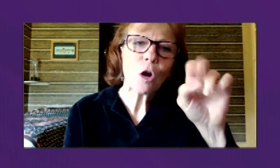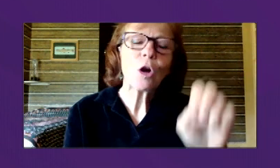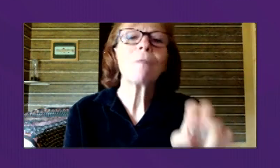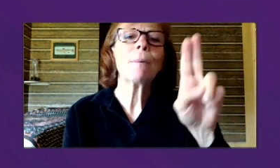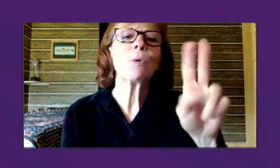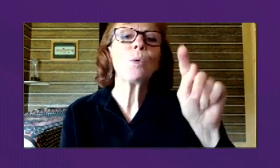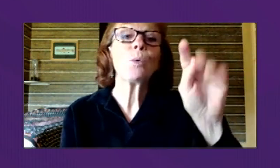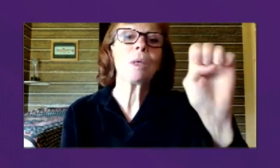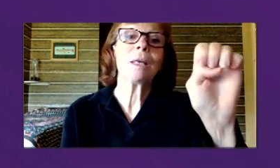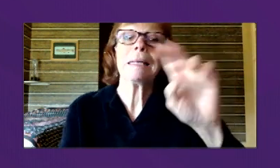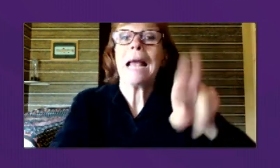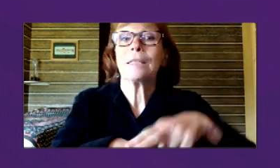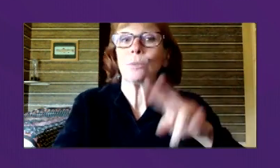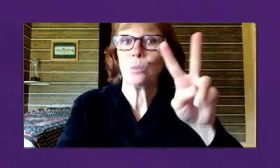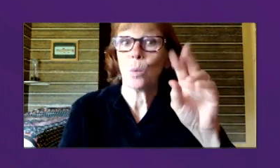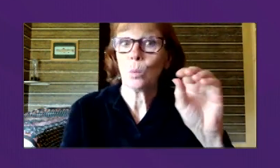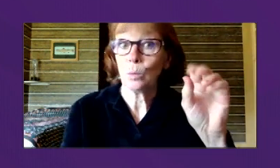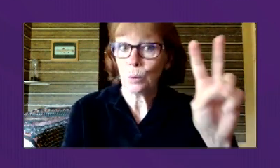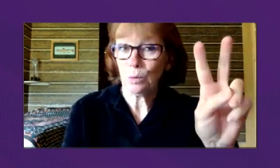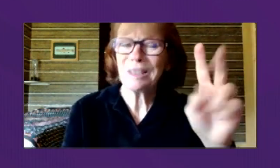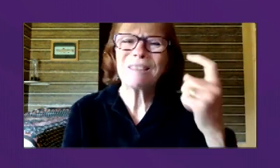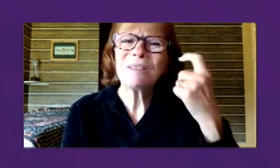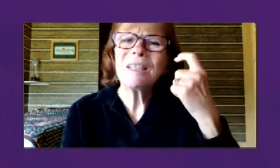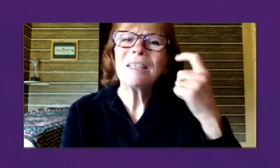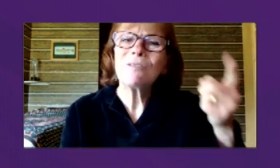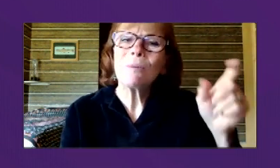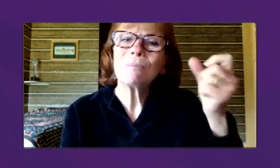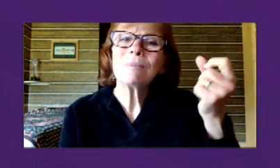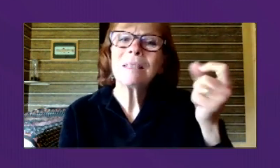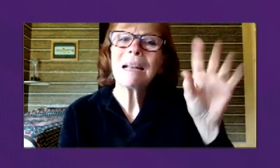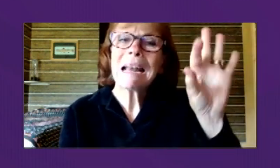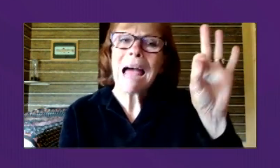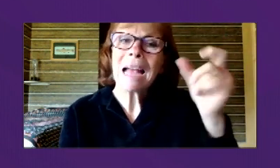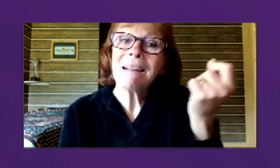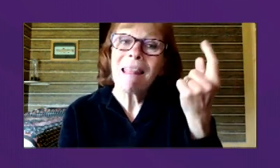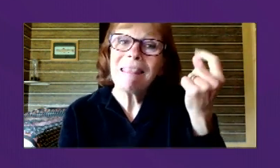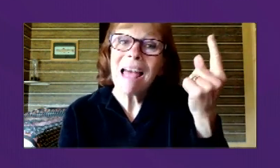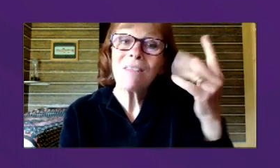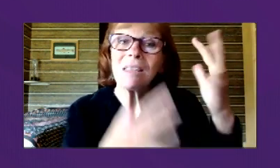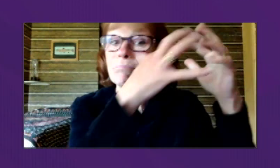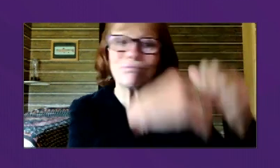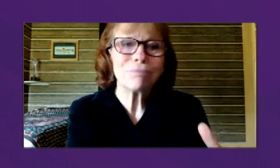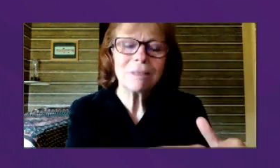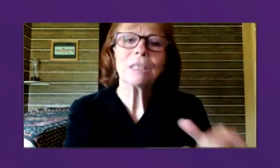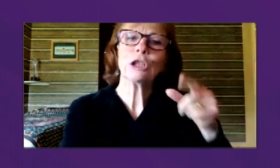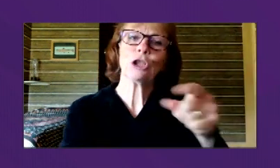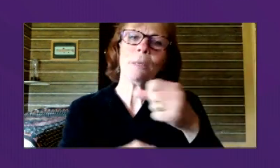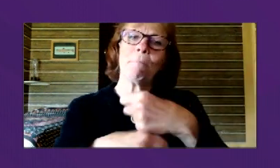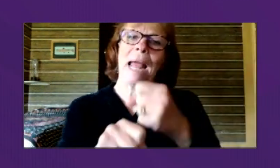shortly after the September 11th attacks. It's titled, 'Nations: A Mourning Tribute', and